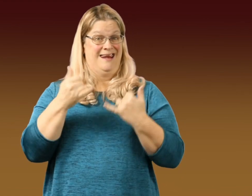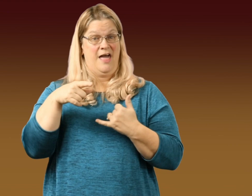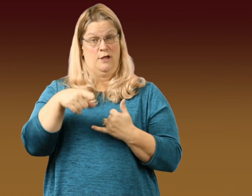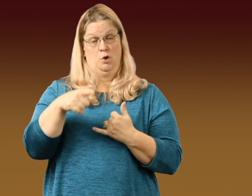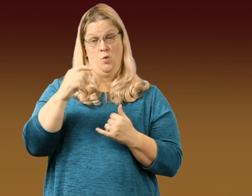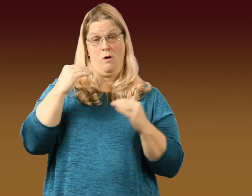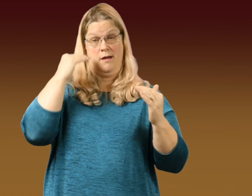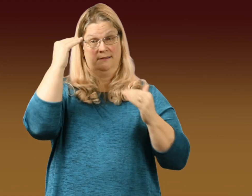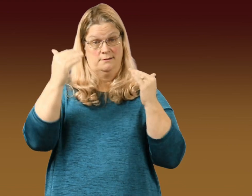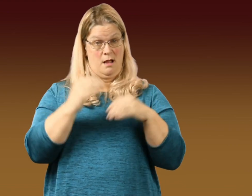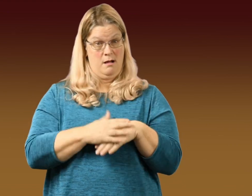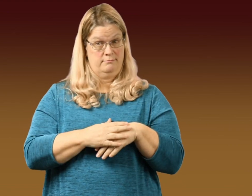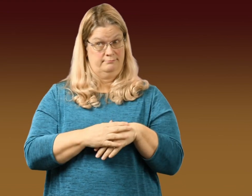things that are easy to say when you're young?